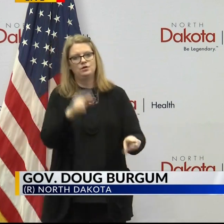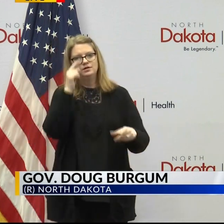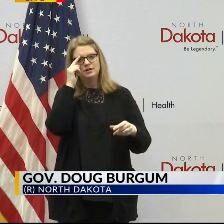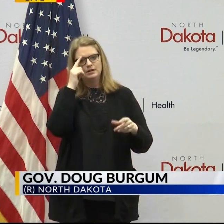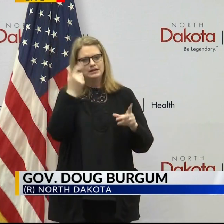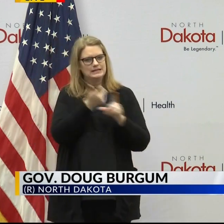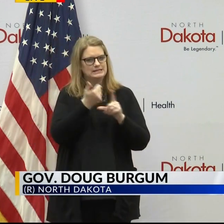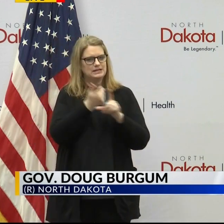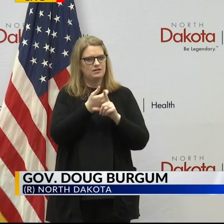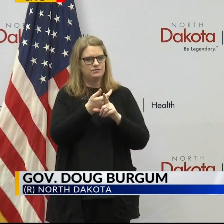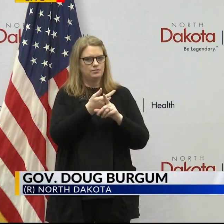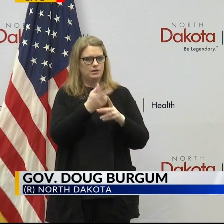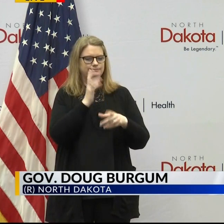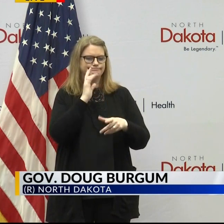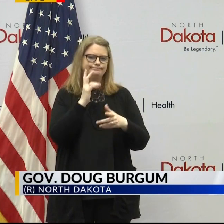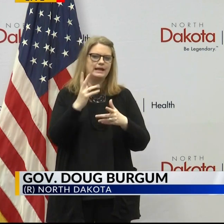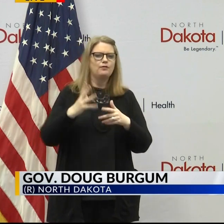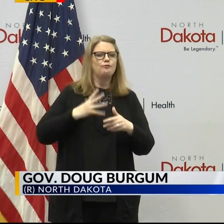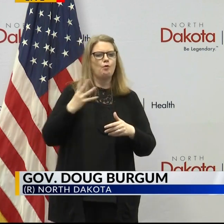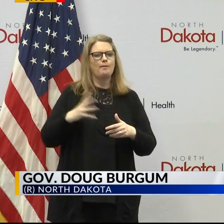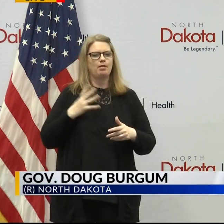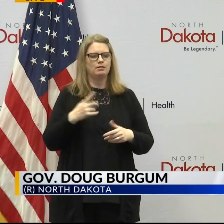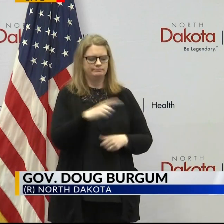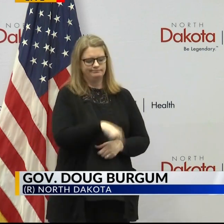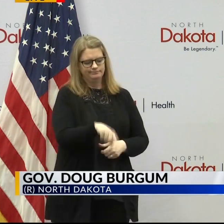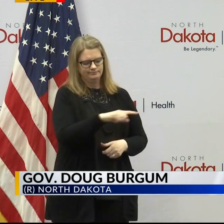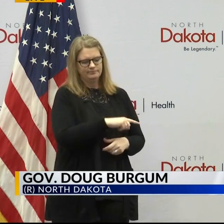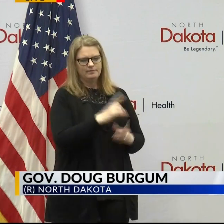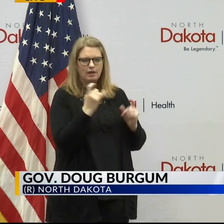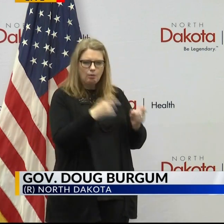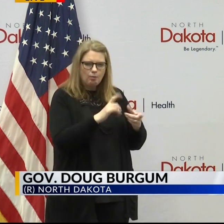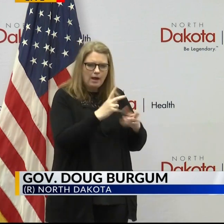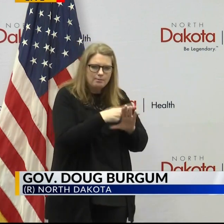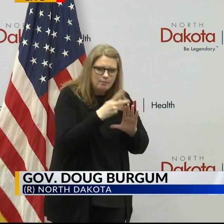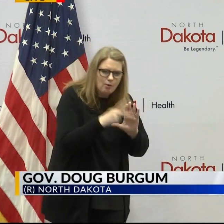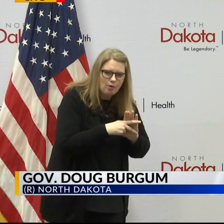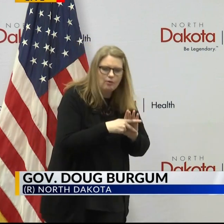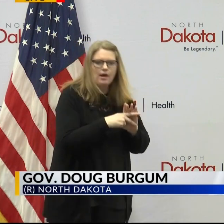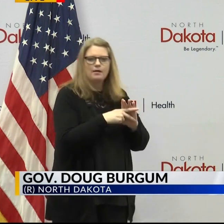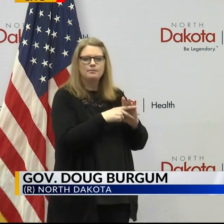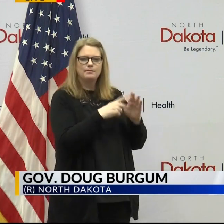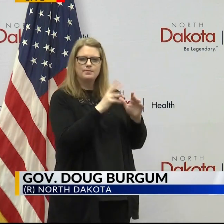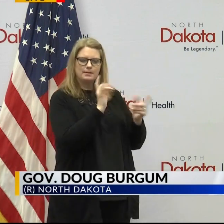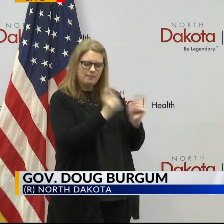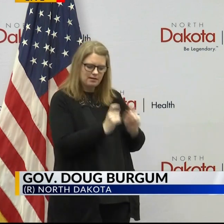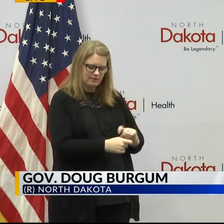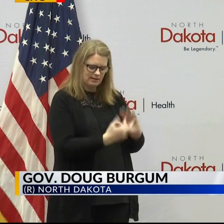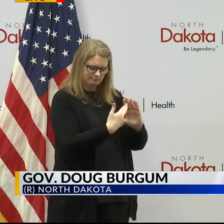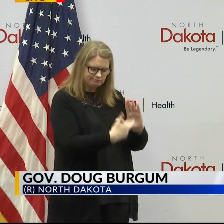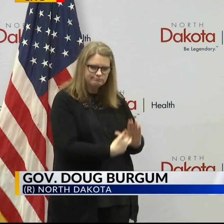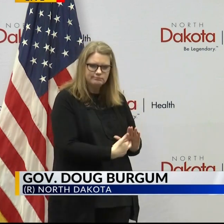THEIR ESSENTIAL SERVICES SO TODAY I SIGNED AN EXECUTIVE ORDER THAT FORMALIZED THE